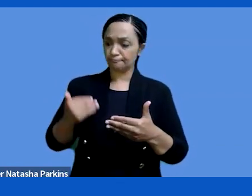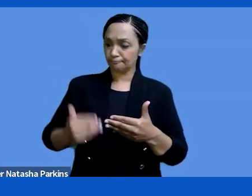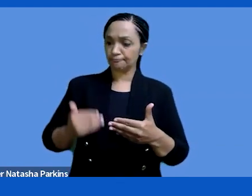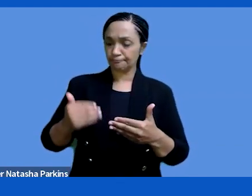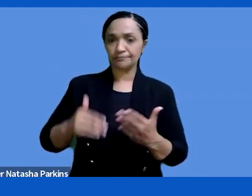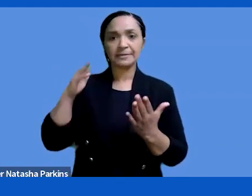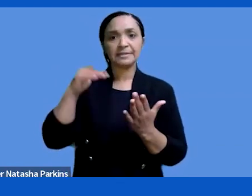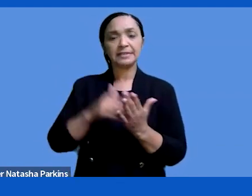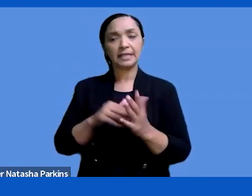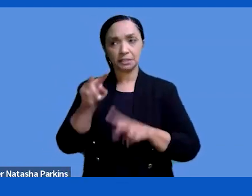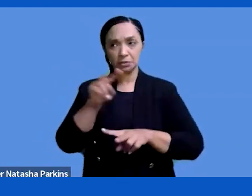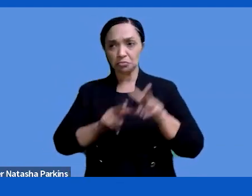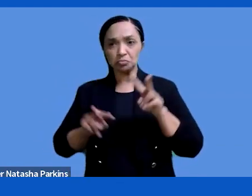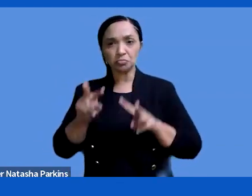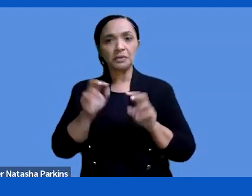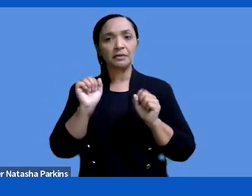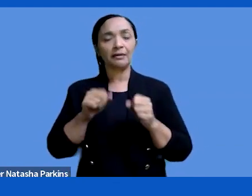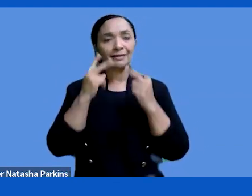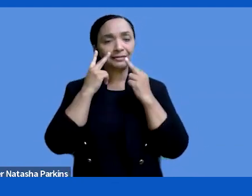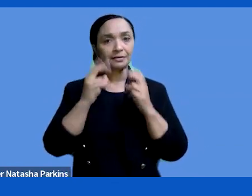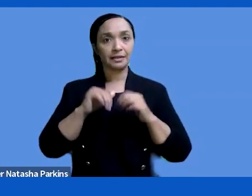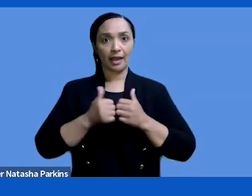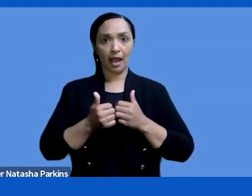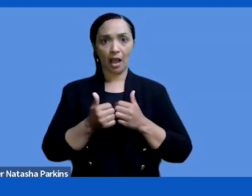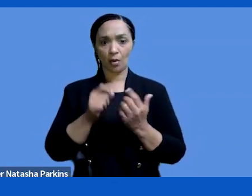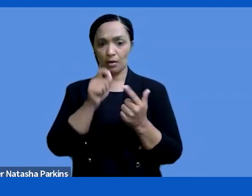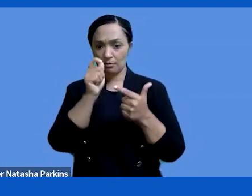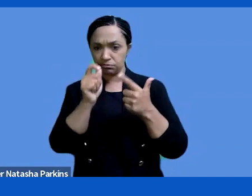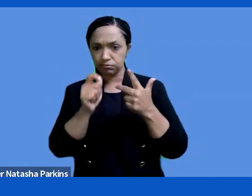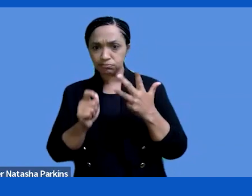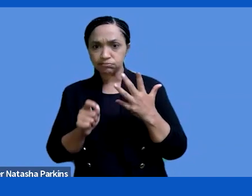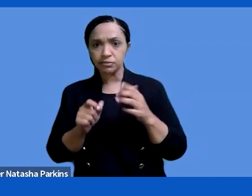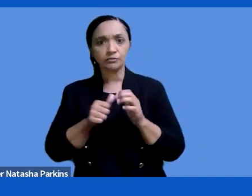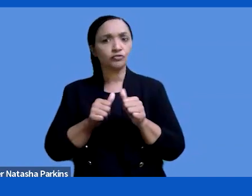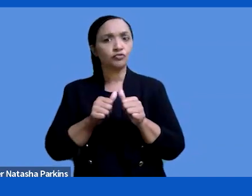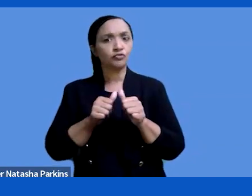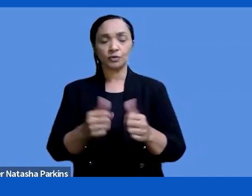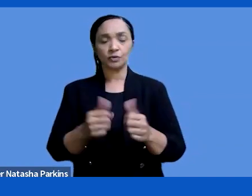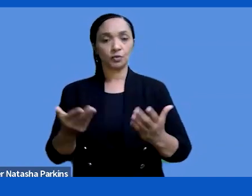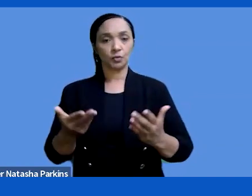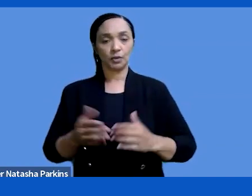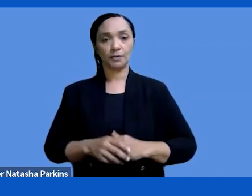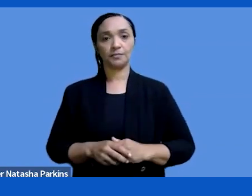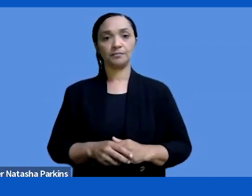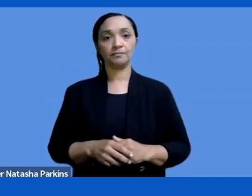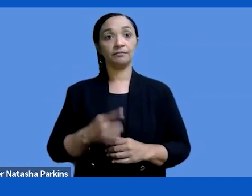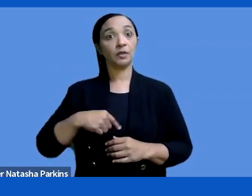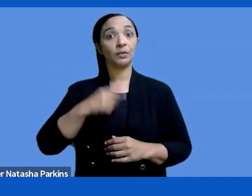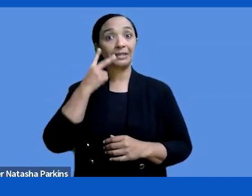us insight where the trends are. And we're looking out for the new 2023 e-Government benchmark